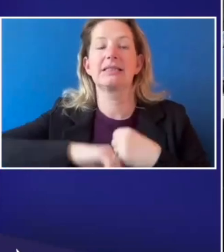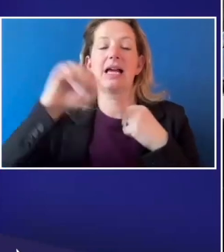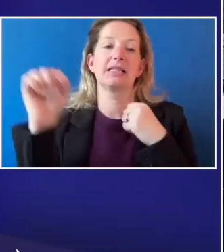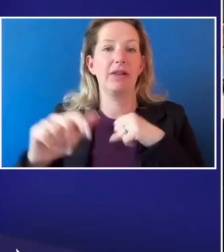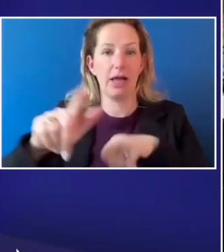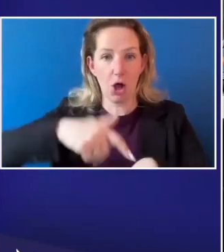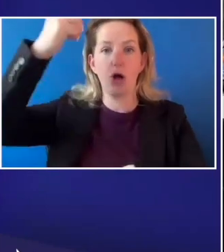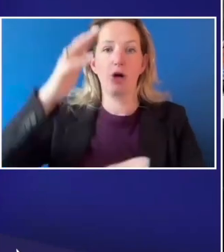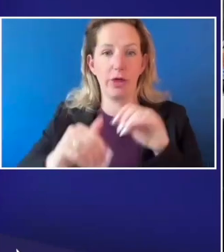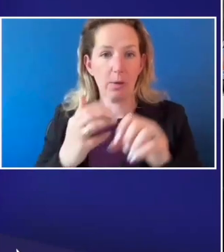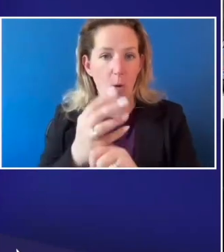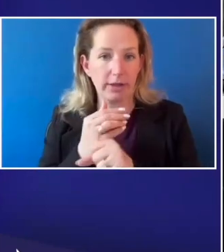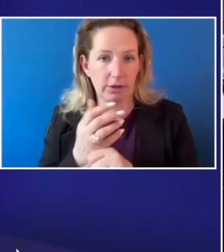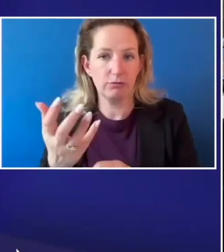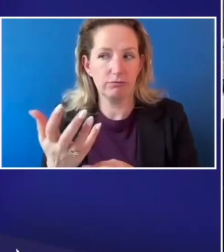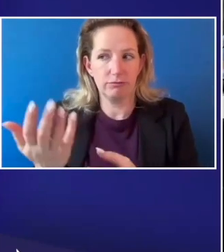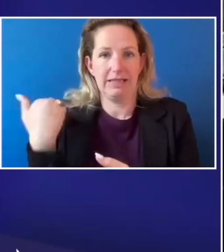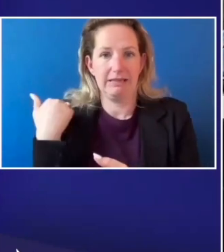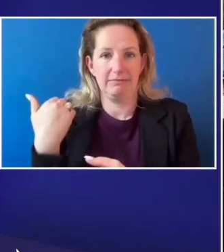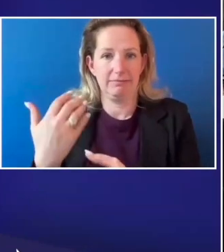It's just replacing those suctions cause some spacing issues.